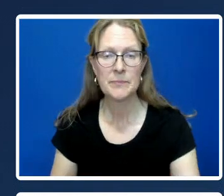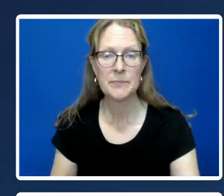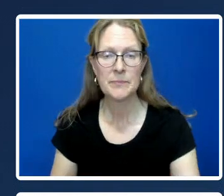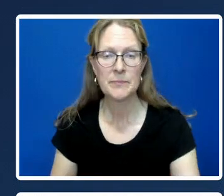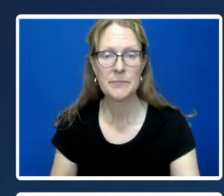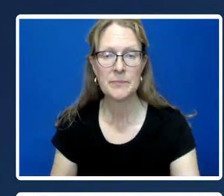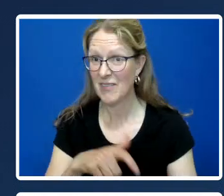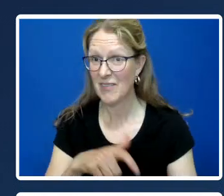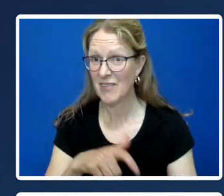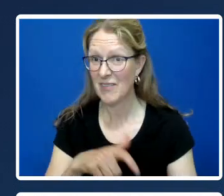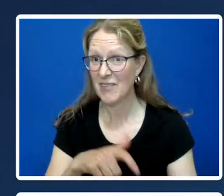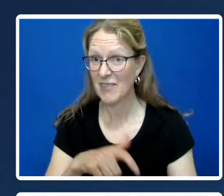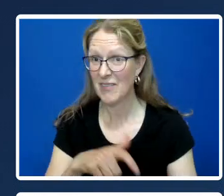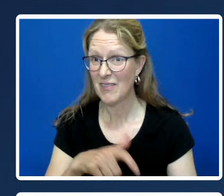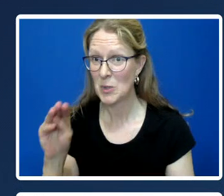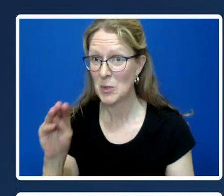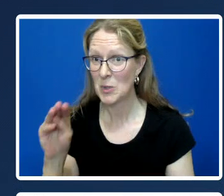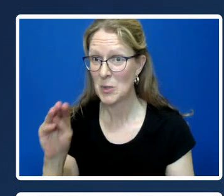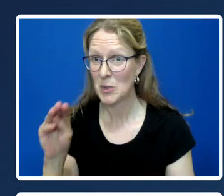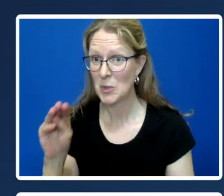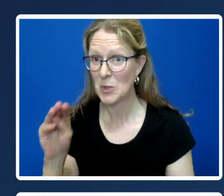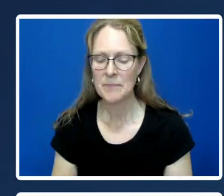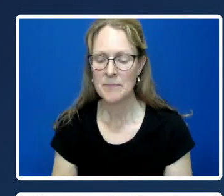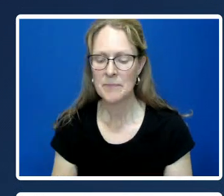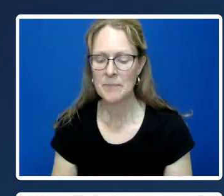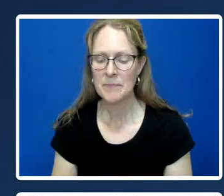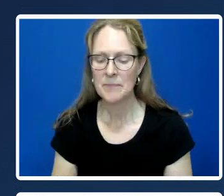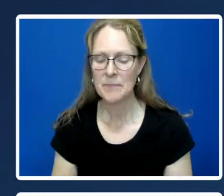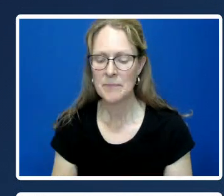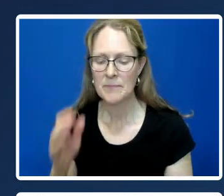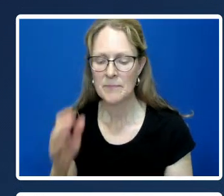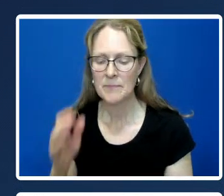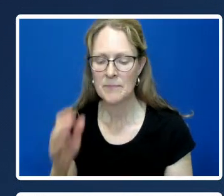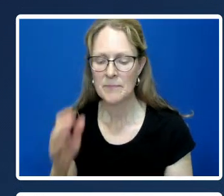And not to be quick to assume we're right just because we're older. Amen to that. I